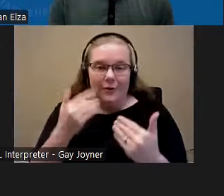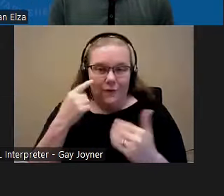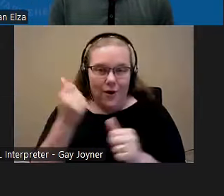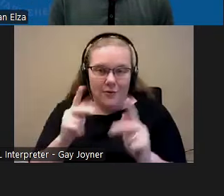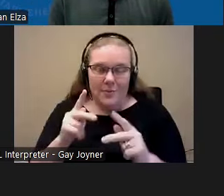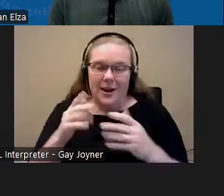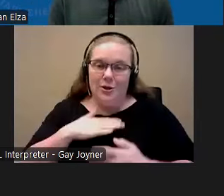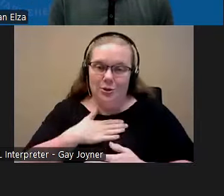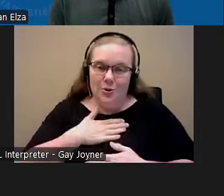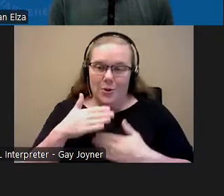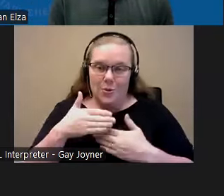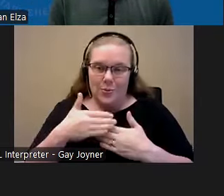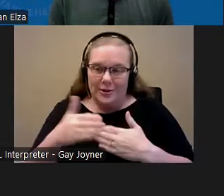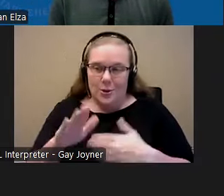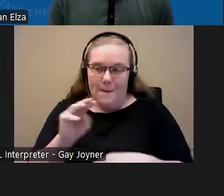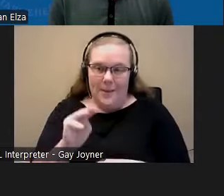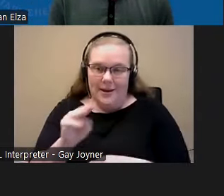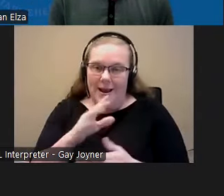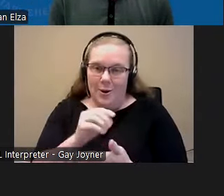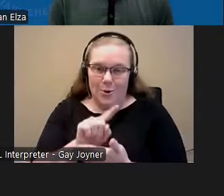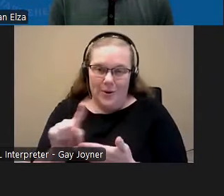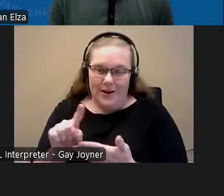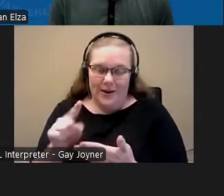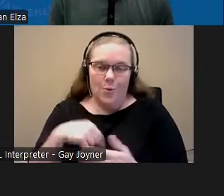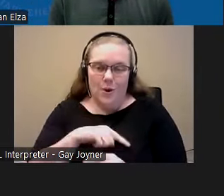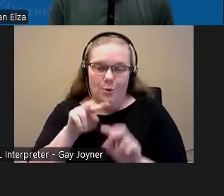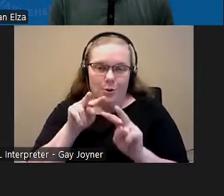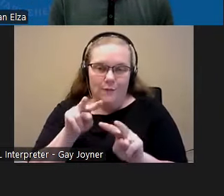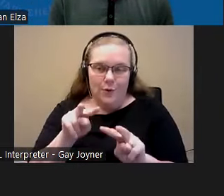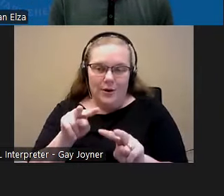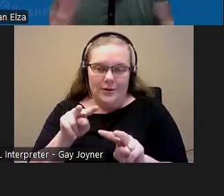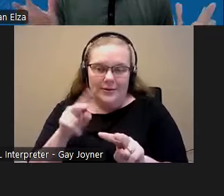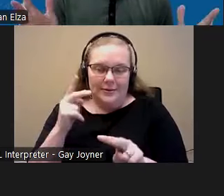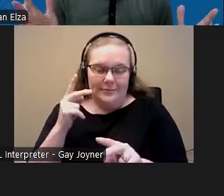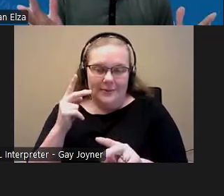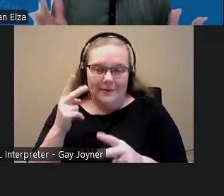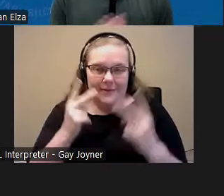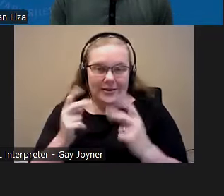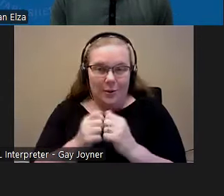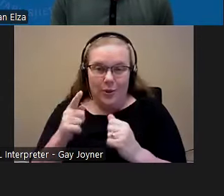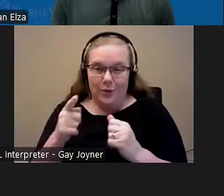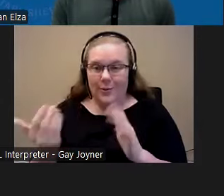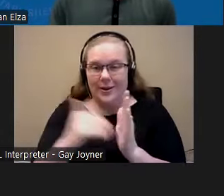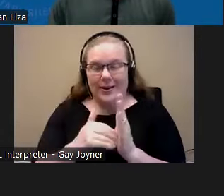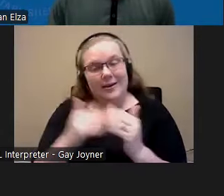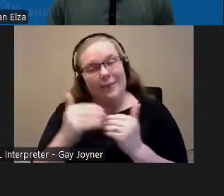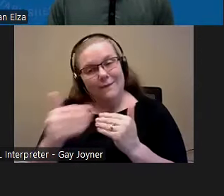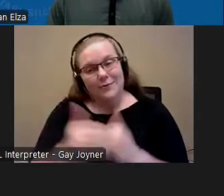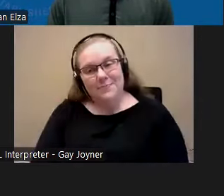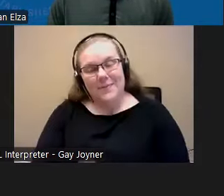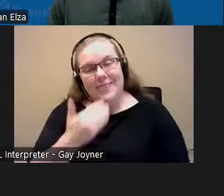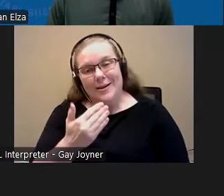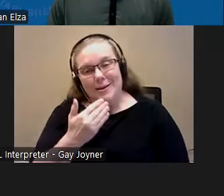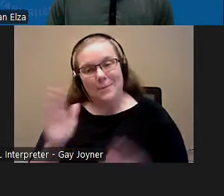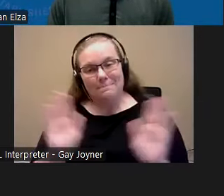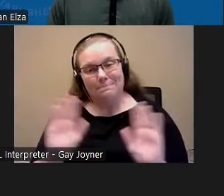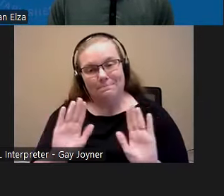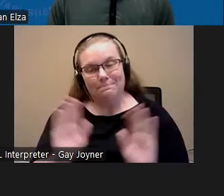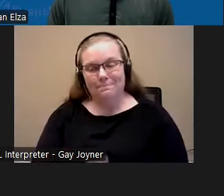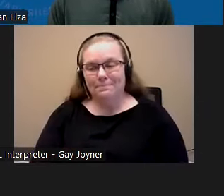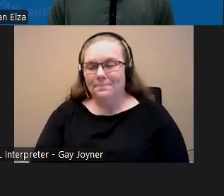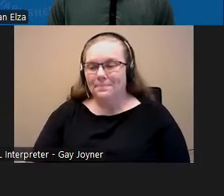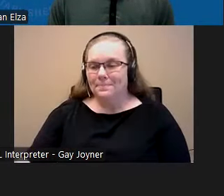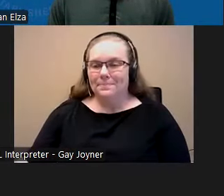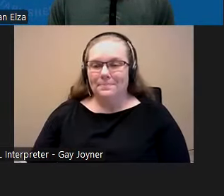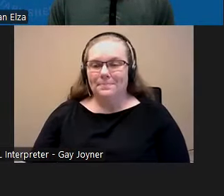rest of your Monday and week. We look forward to visiting with you all again in the future.